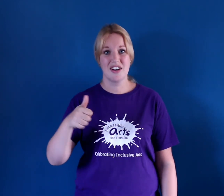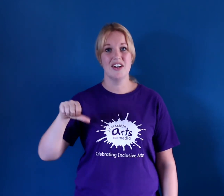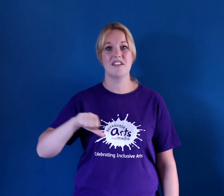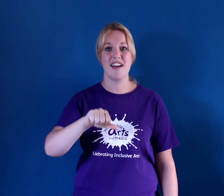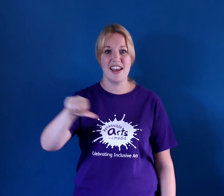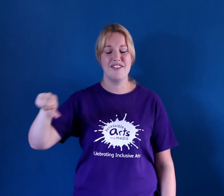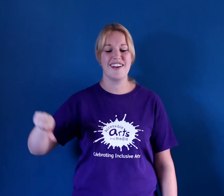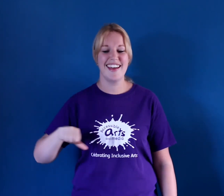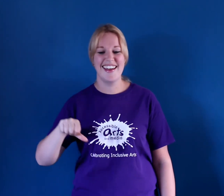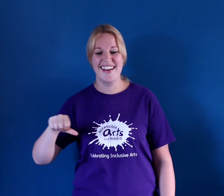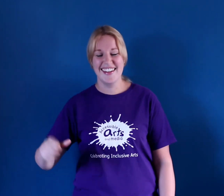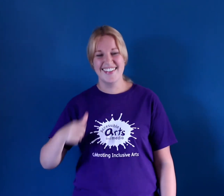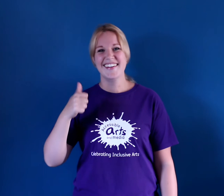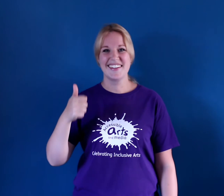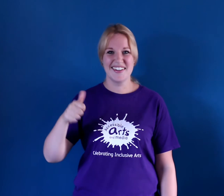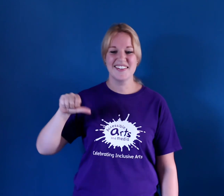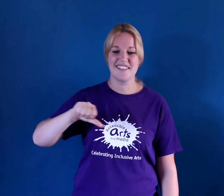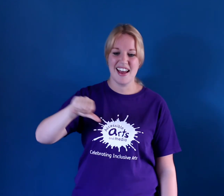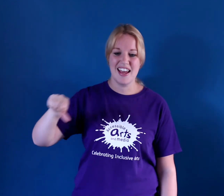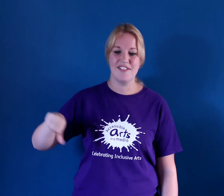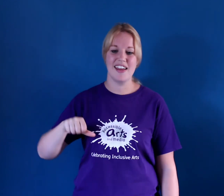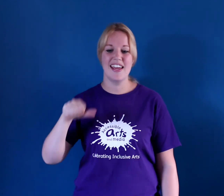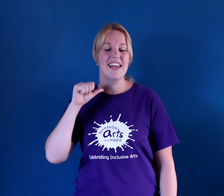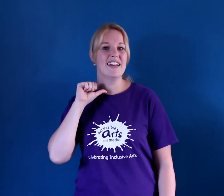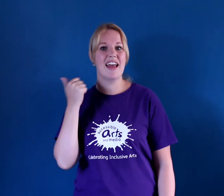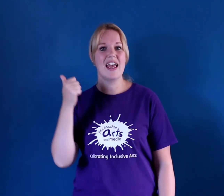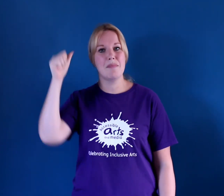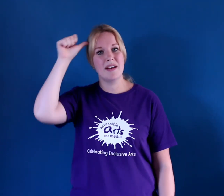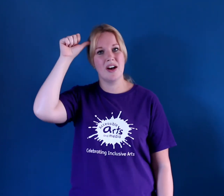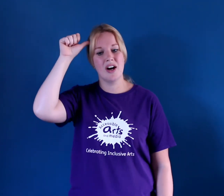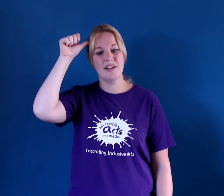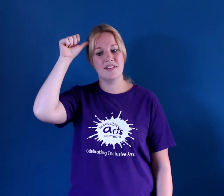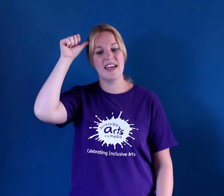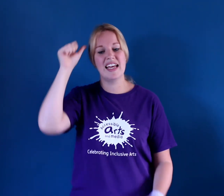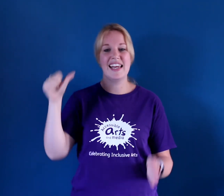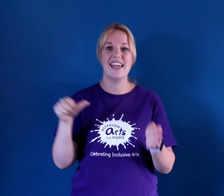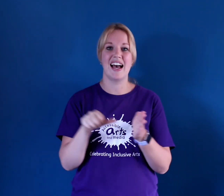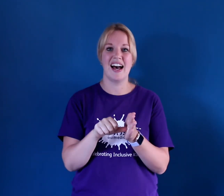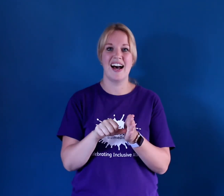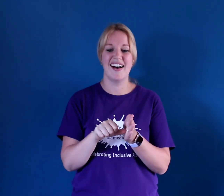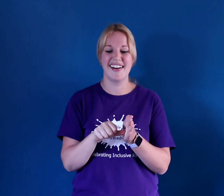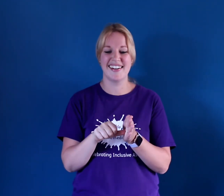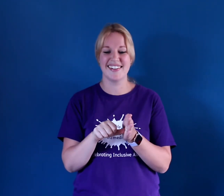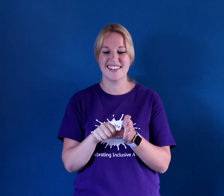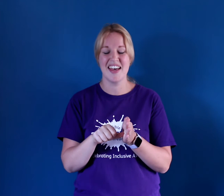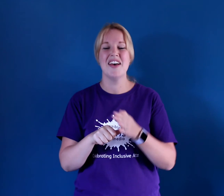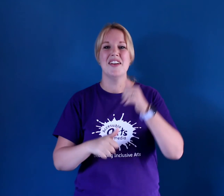Good gravy, good gravy, neighbour know it’s really hard.